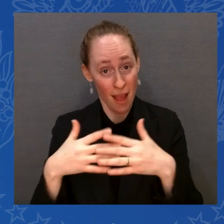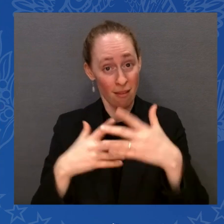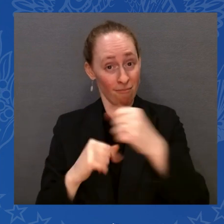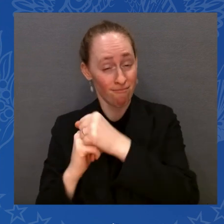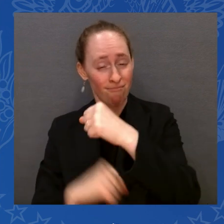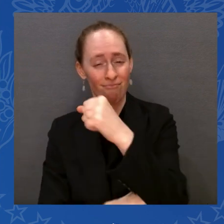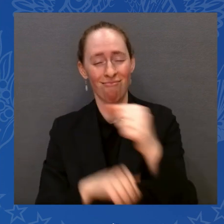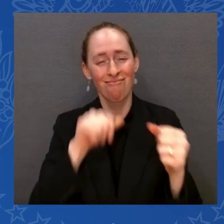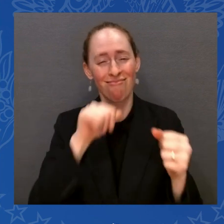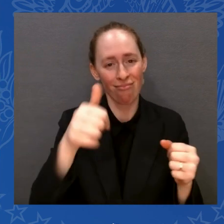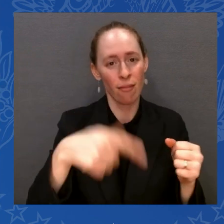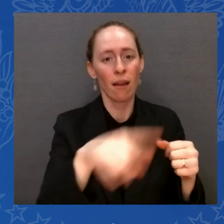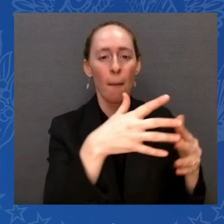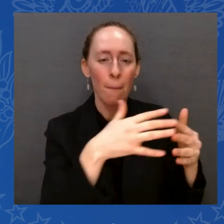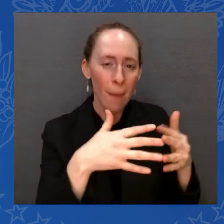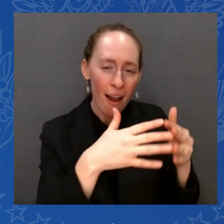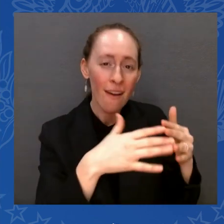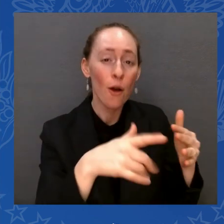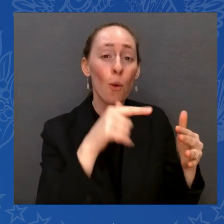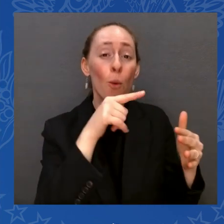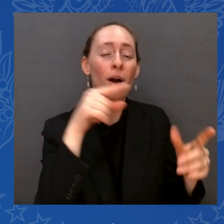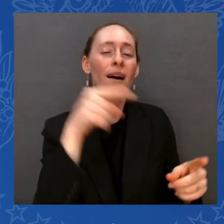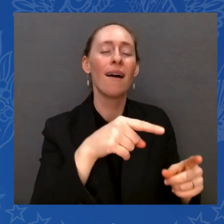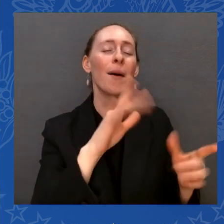And that's a fact.